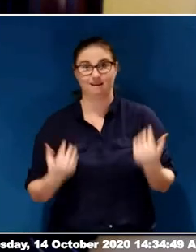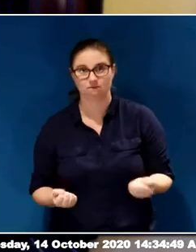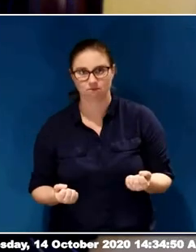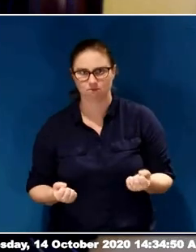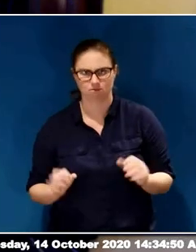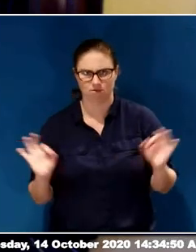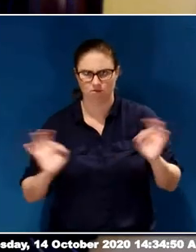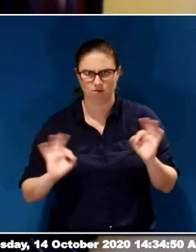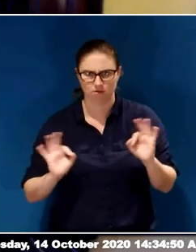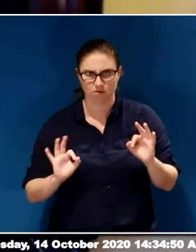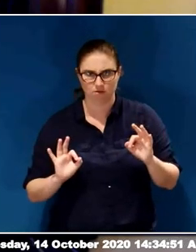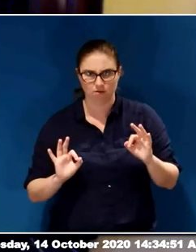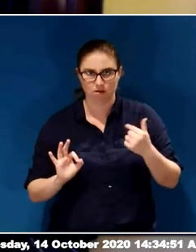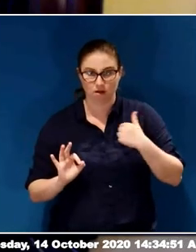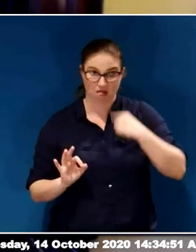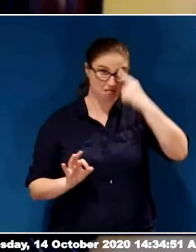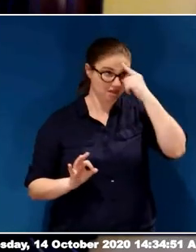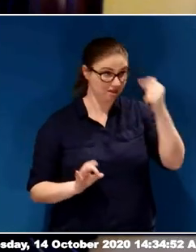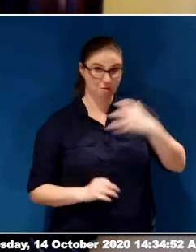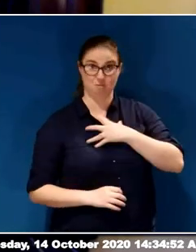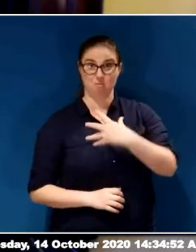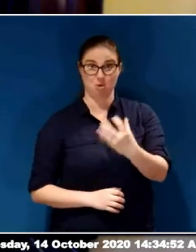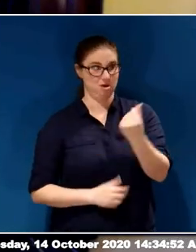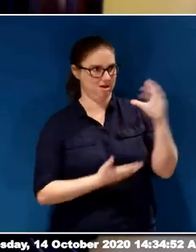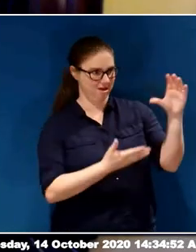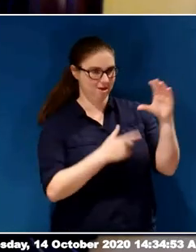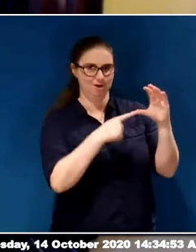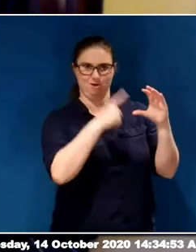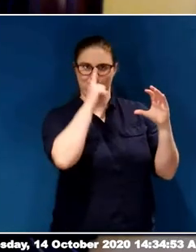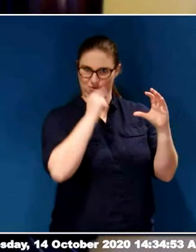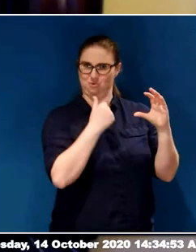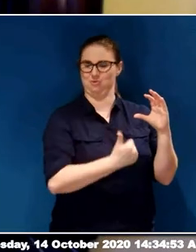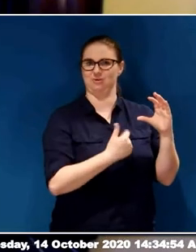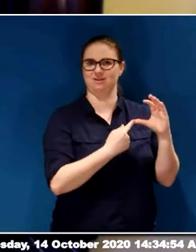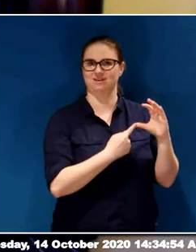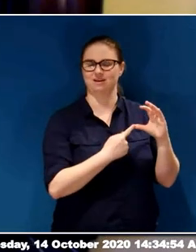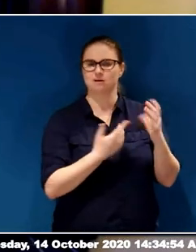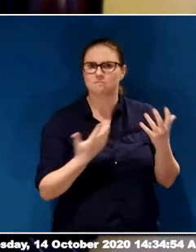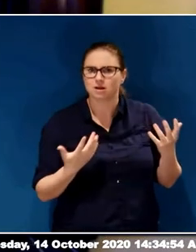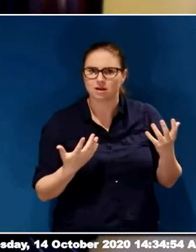However, the claim that we can't afford to make --the claim that we can't afford